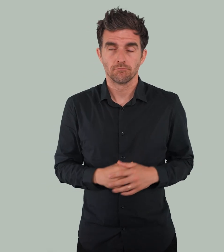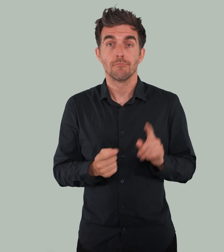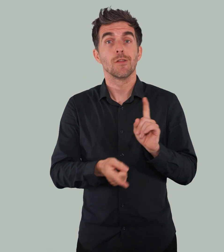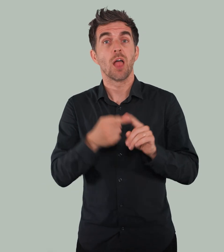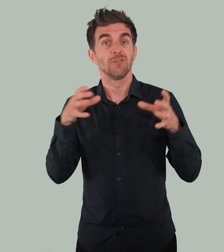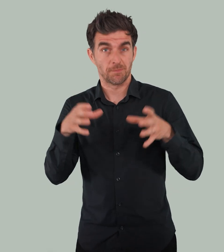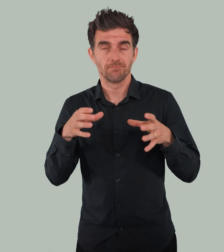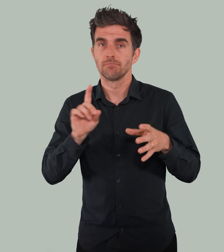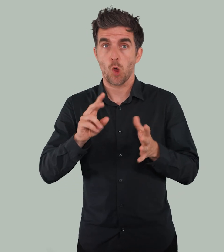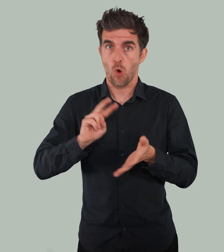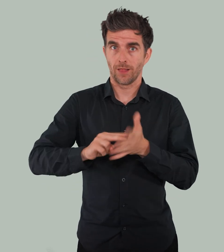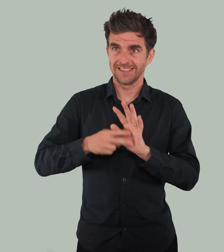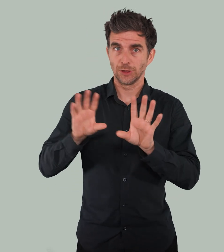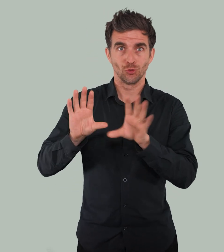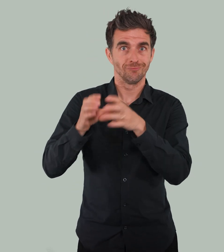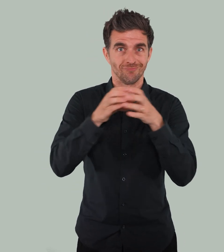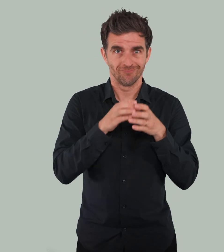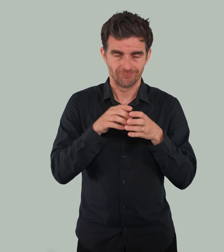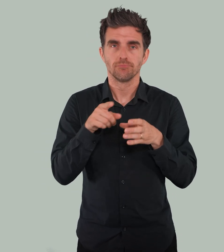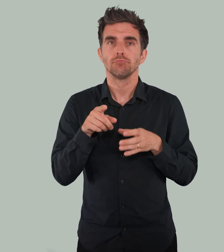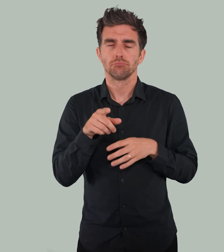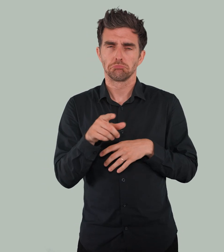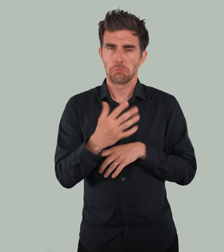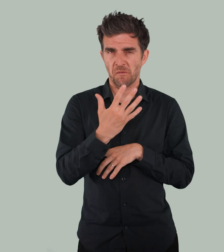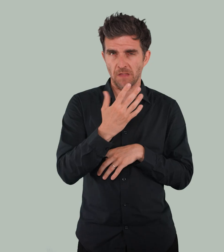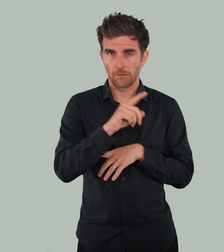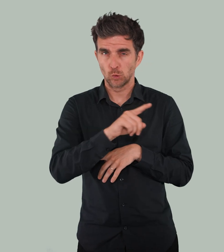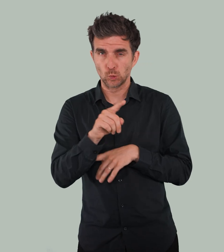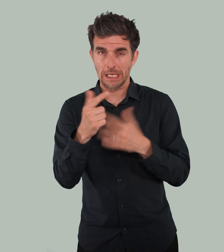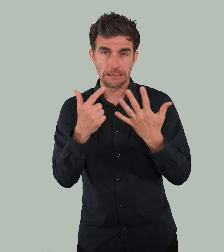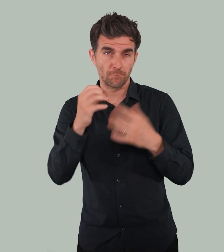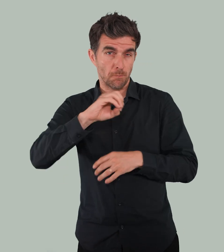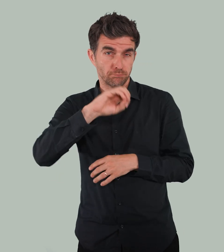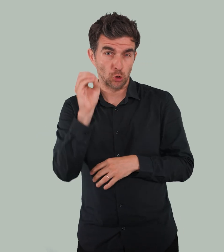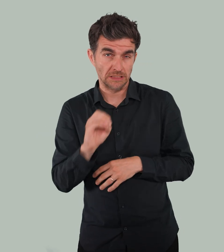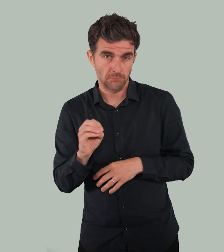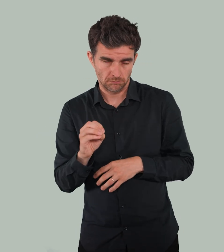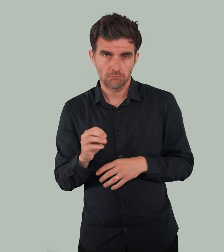Respondent Group (self-identified) - Organisations % of total - 5–7%